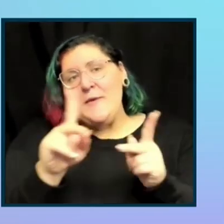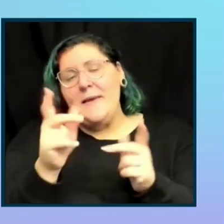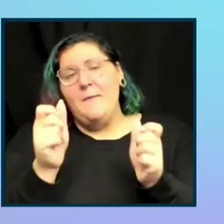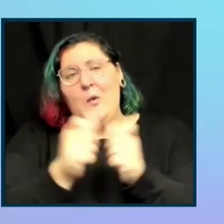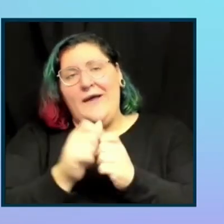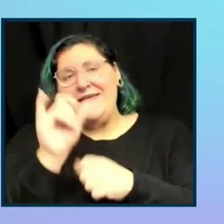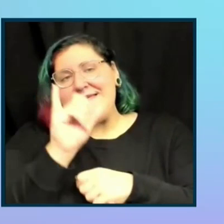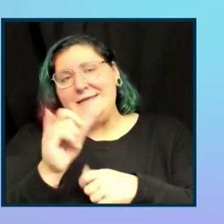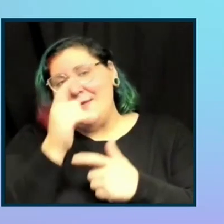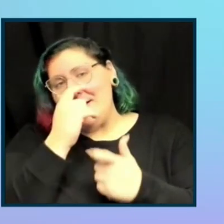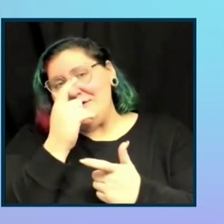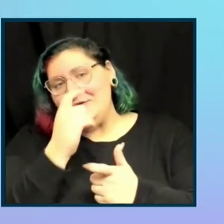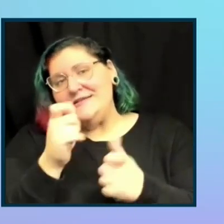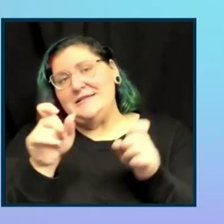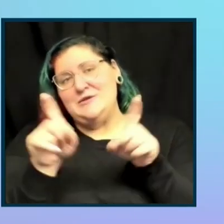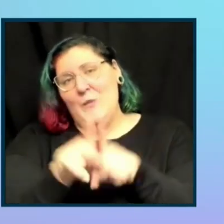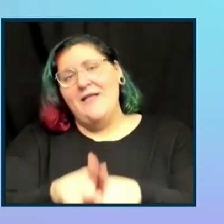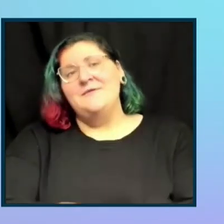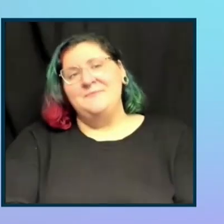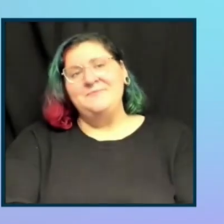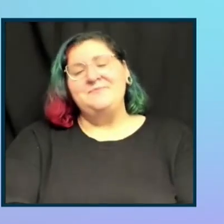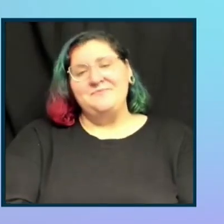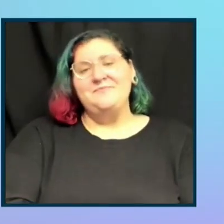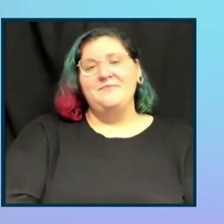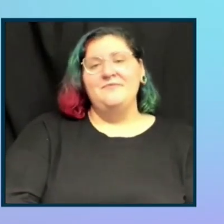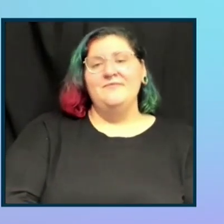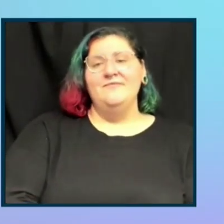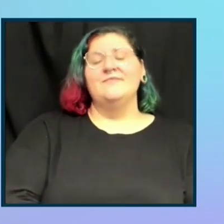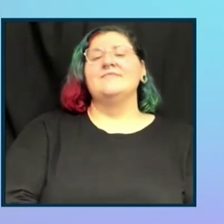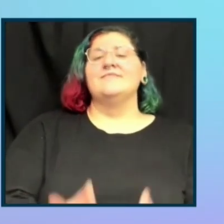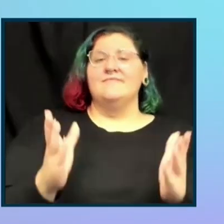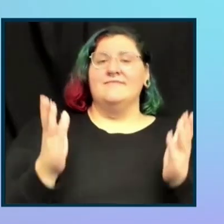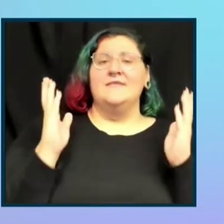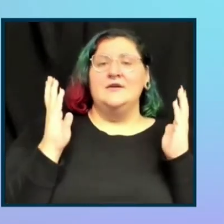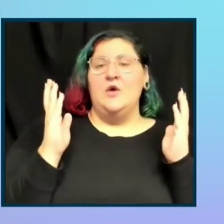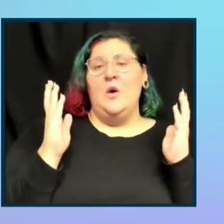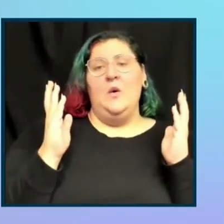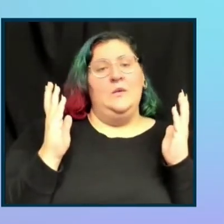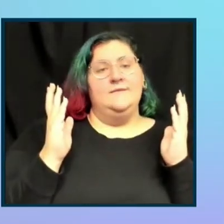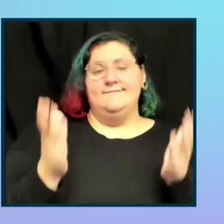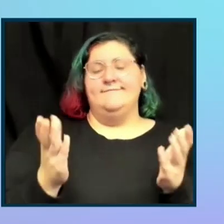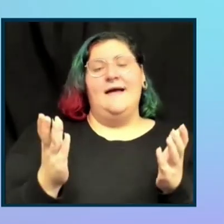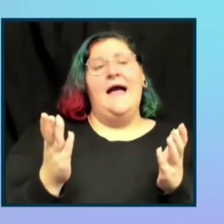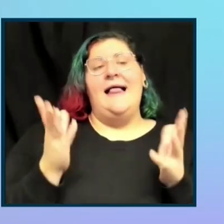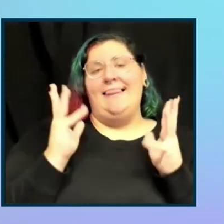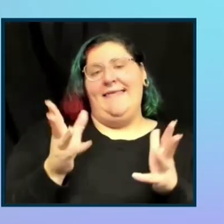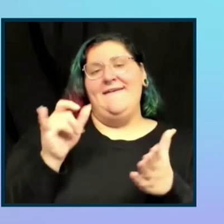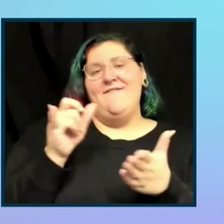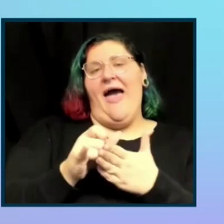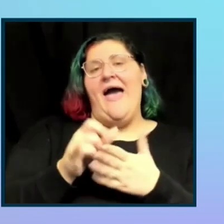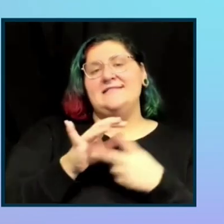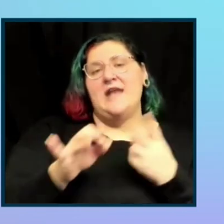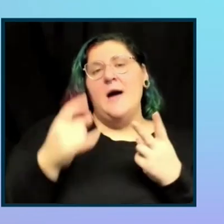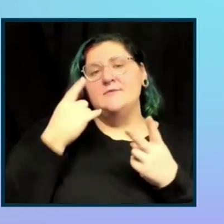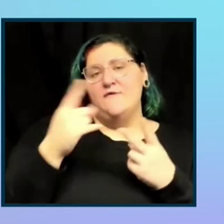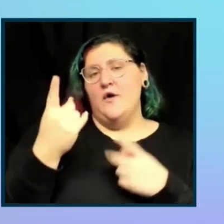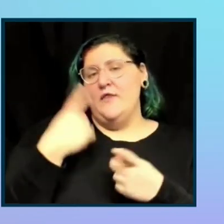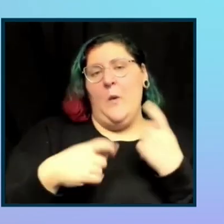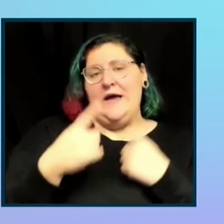Okay let's leave that door open for the ones that we didn't get to. 'Cause we have had a lot of chatter here, which has really been awesome.